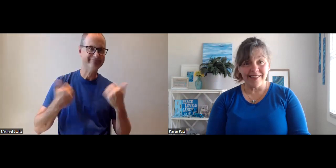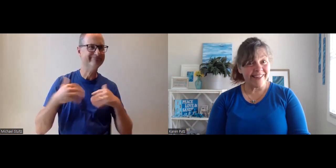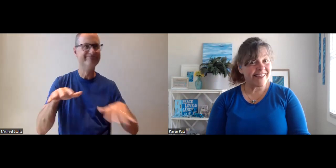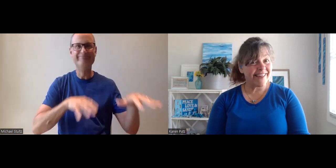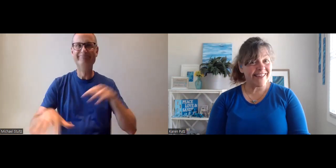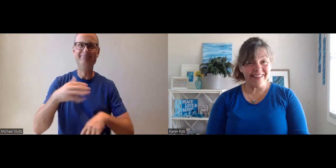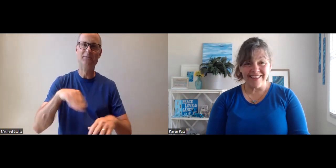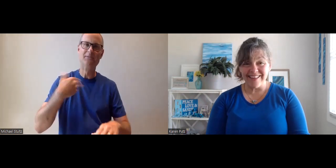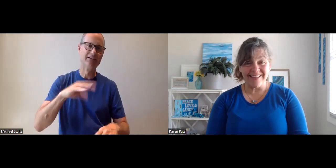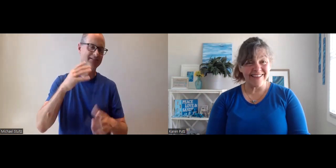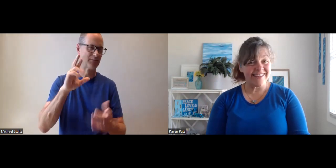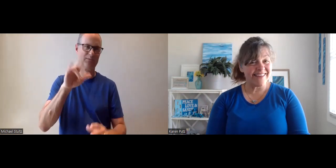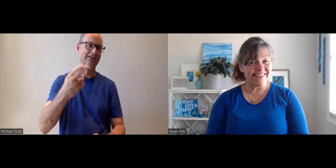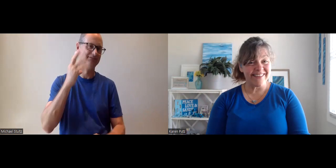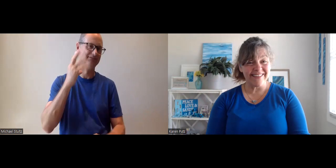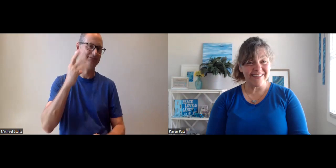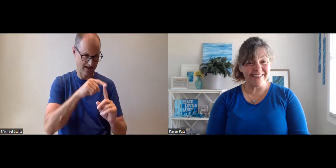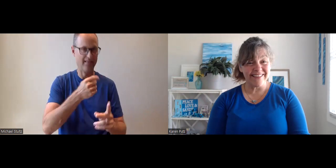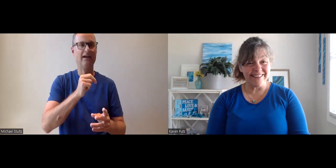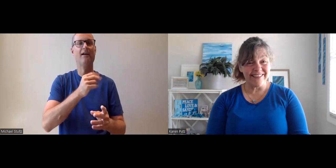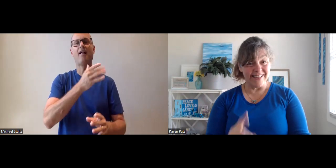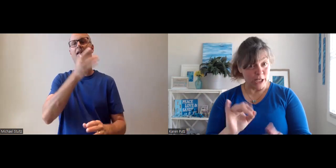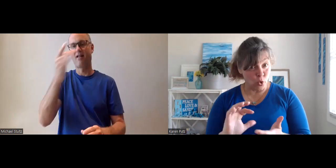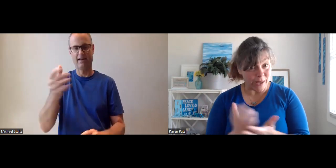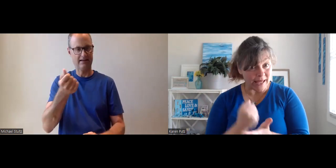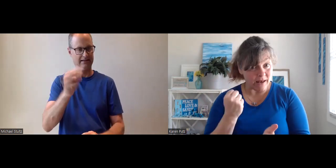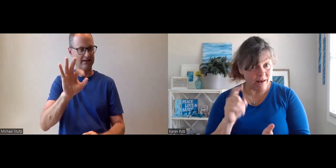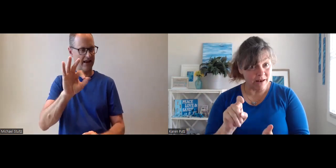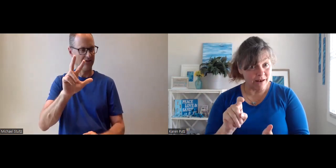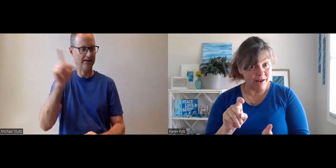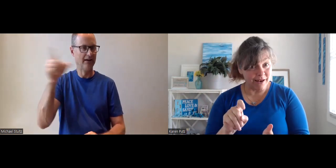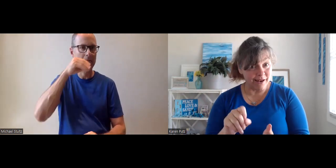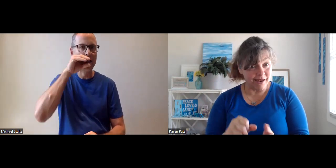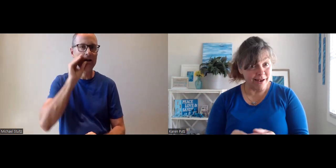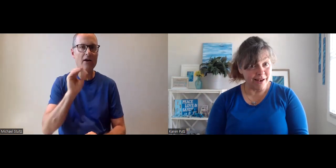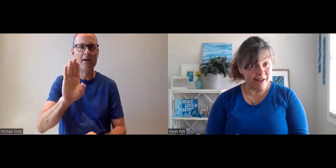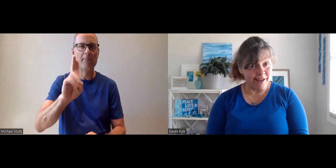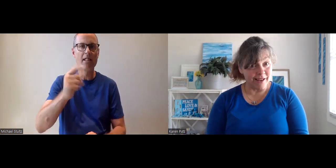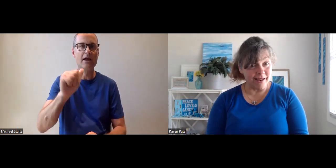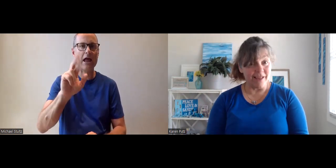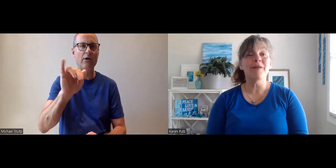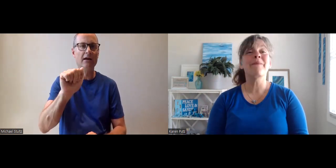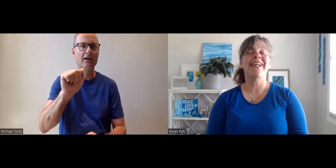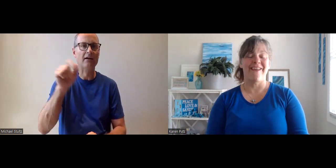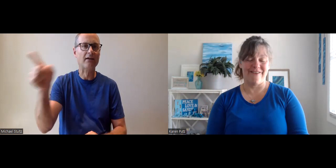And it was really rare to see advancing role play in Bulgaria 93 as a second time. That's the second time